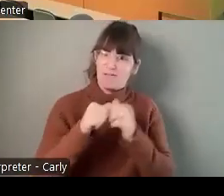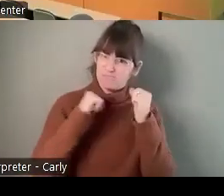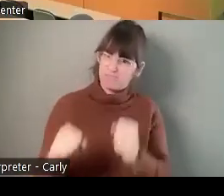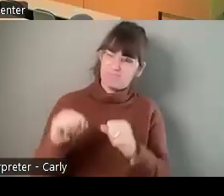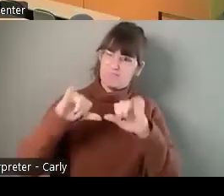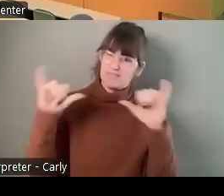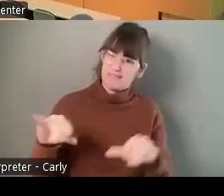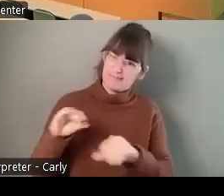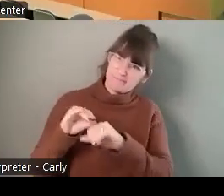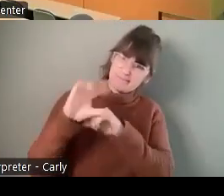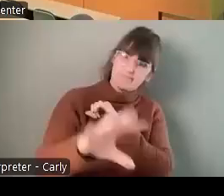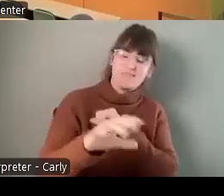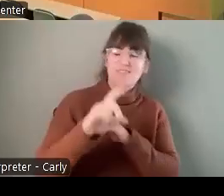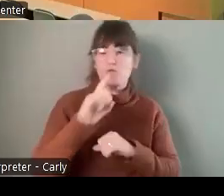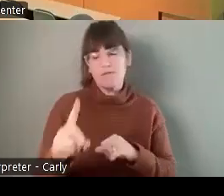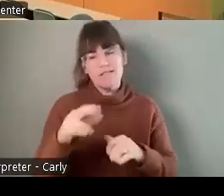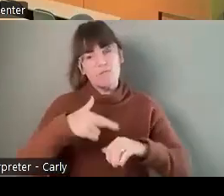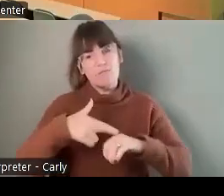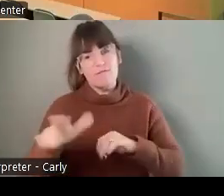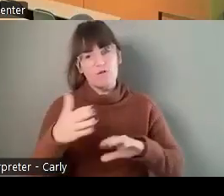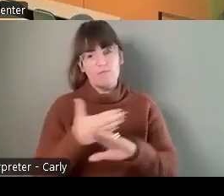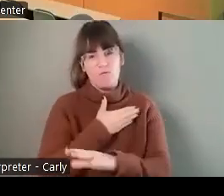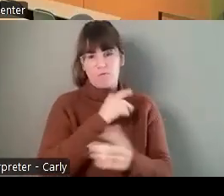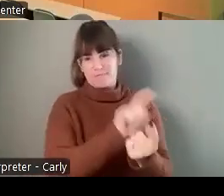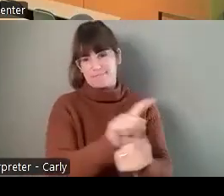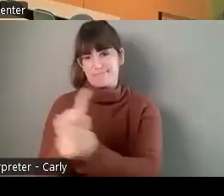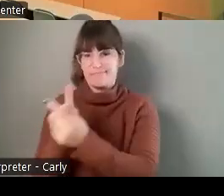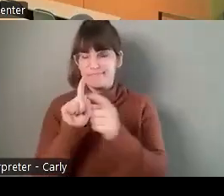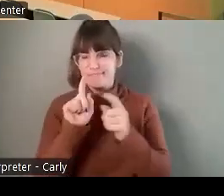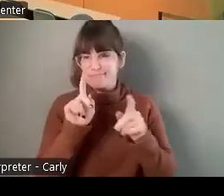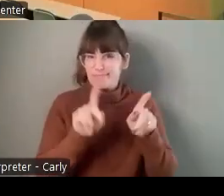point of referral before we even meet people that the the decks are sort of stacked in this